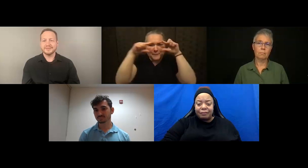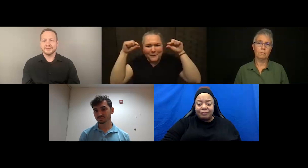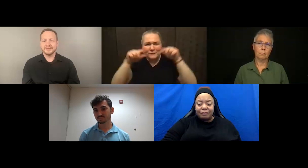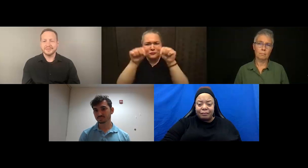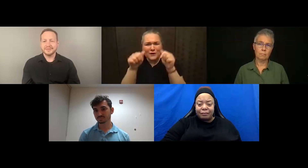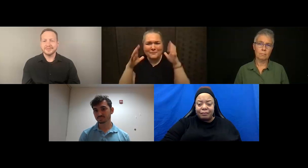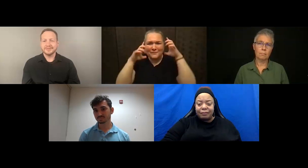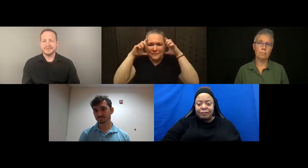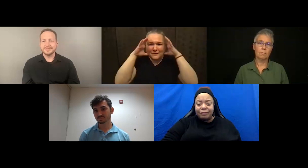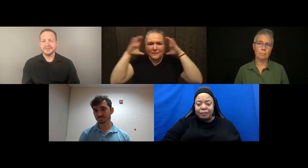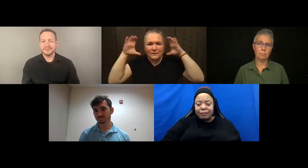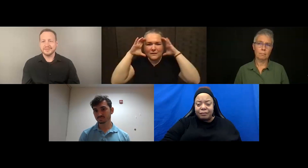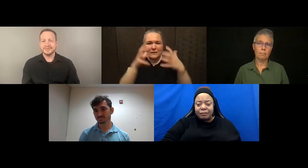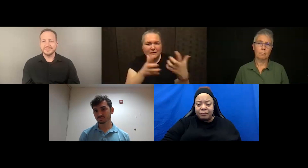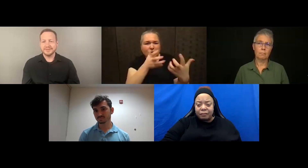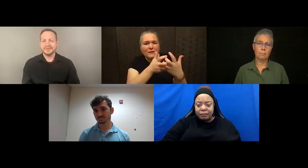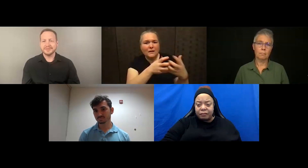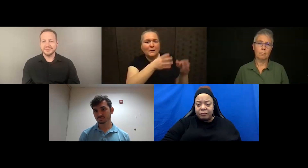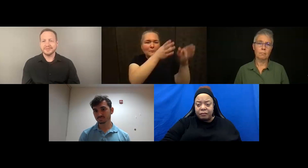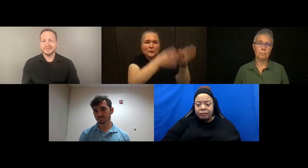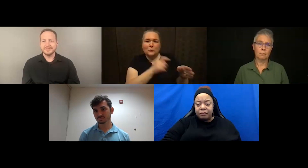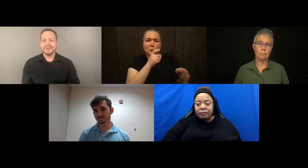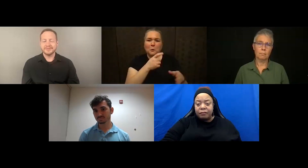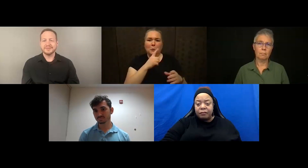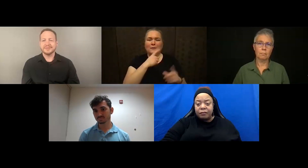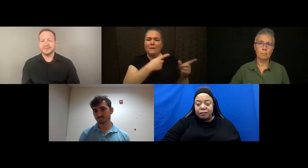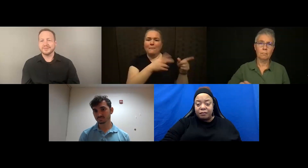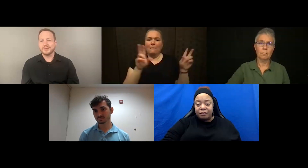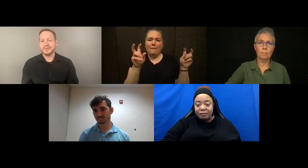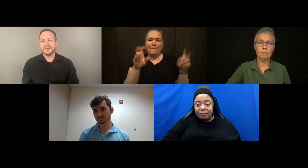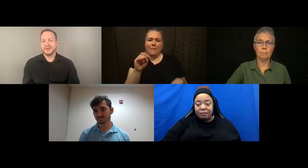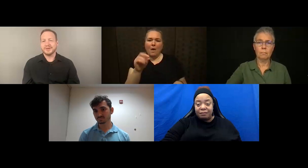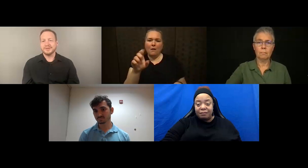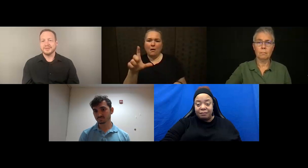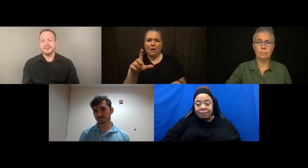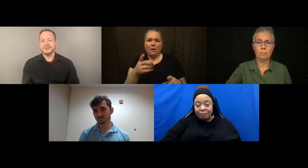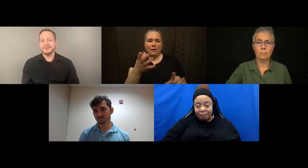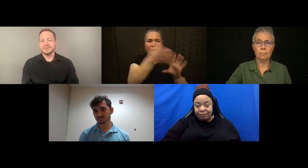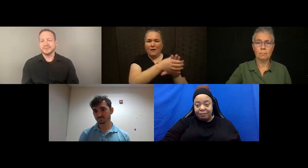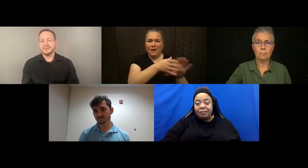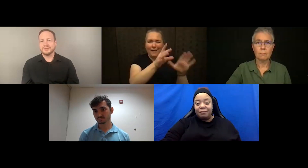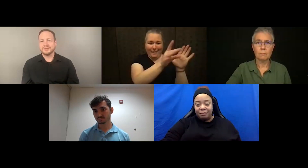nose, the eyes, you can adjust that to look like an actual person that you're trying to represent,